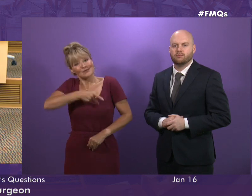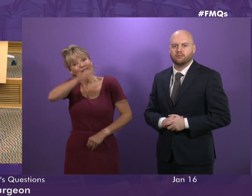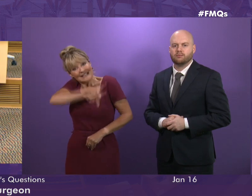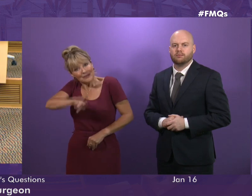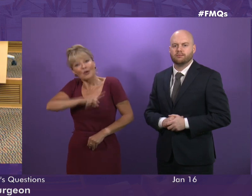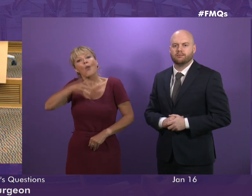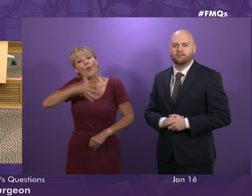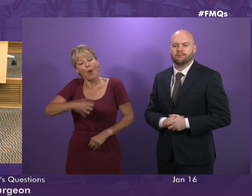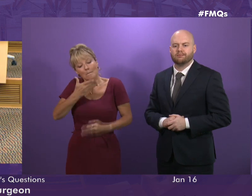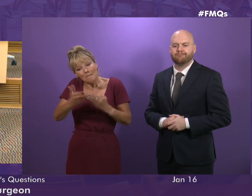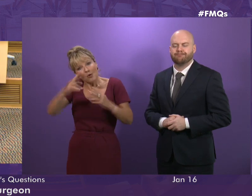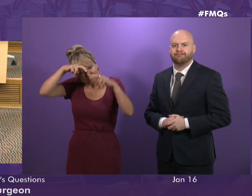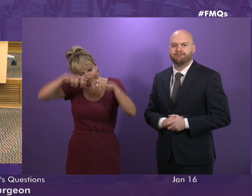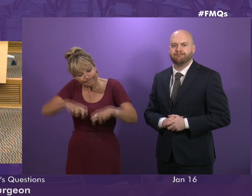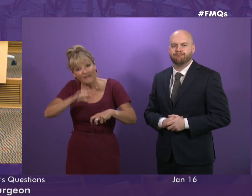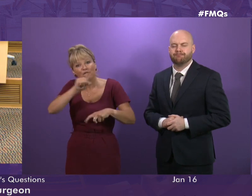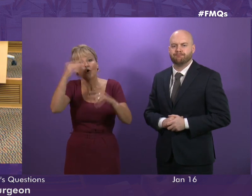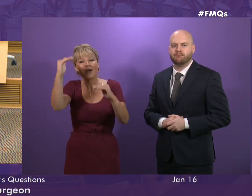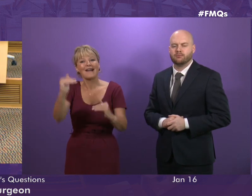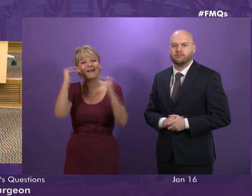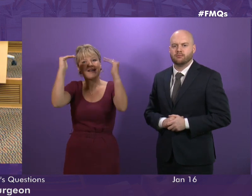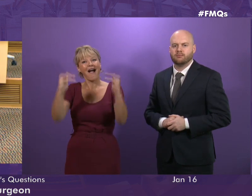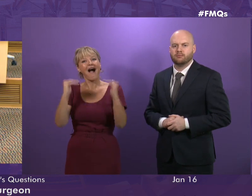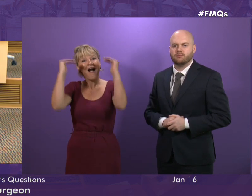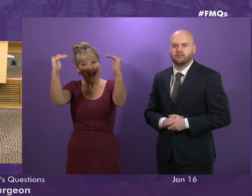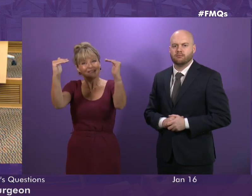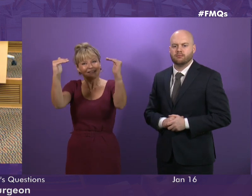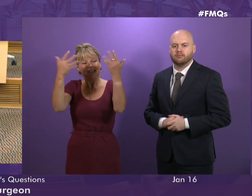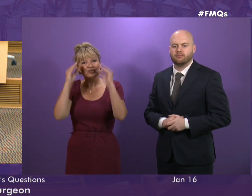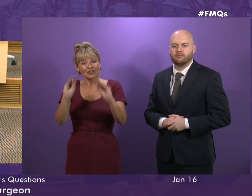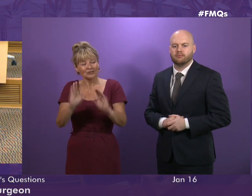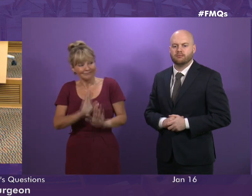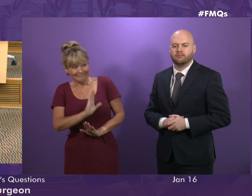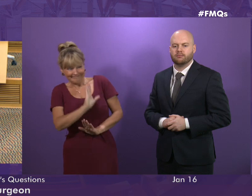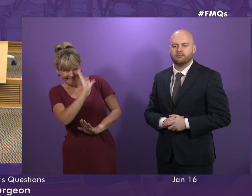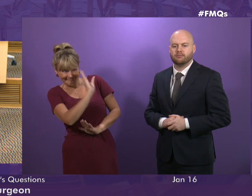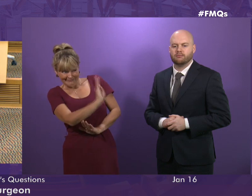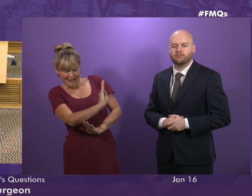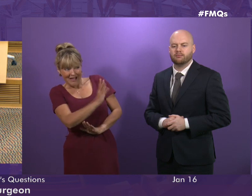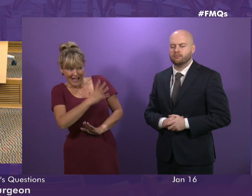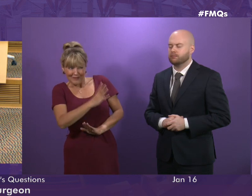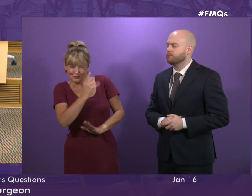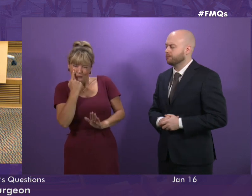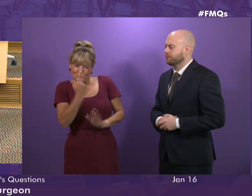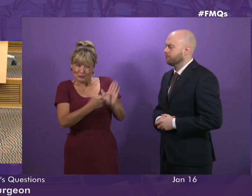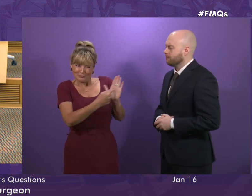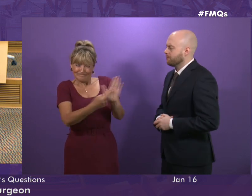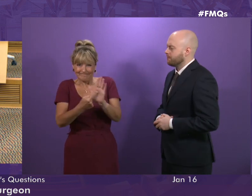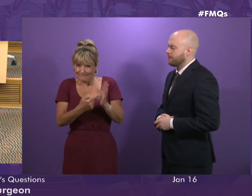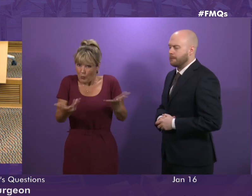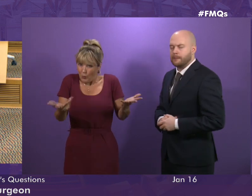What I did last week, and will do again today, is point to the evidence. Whether we look